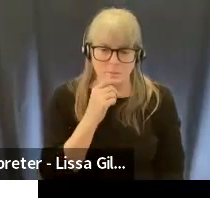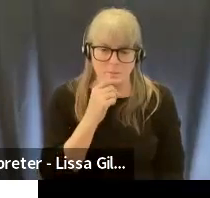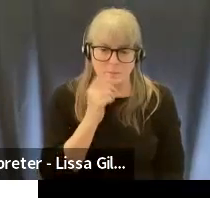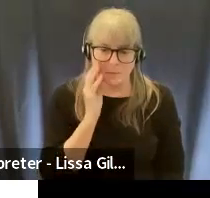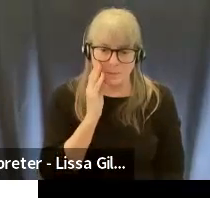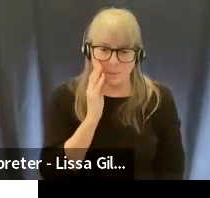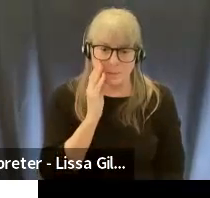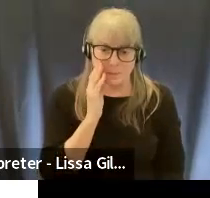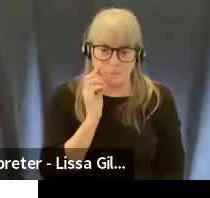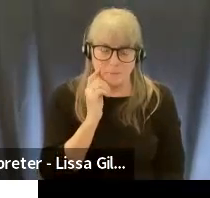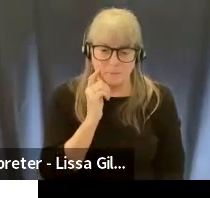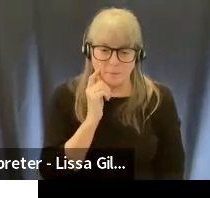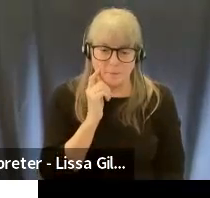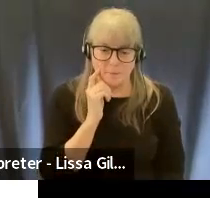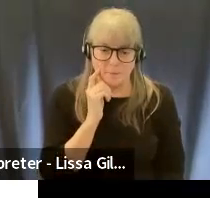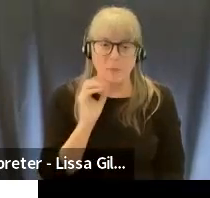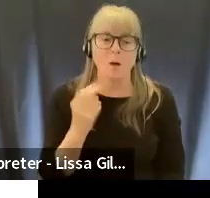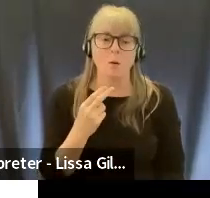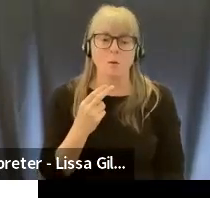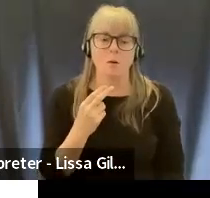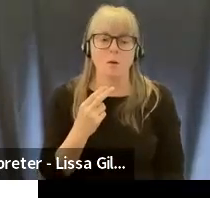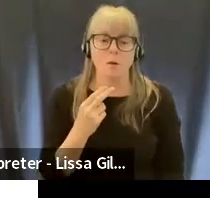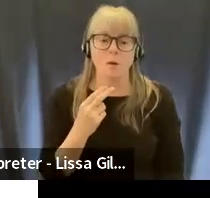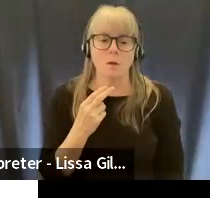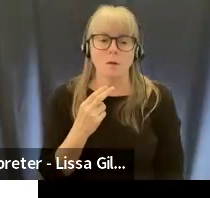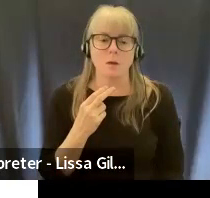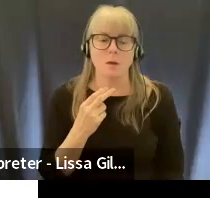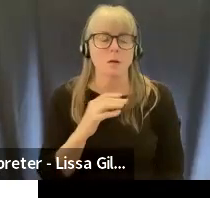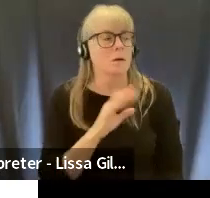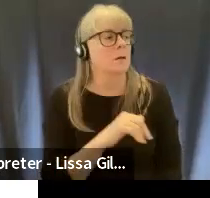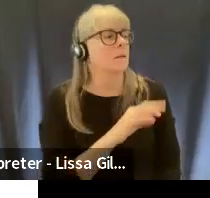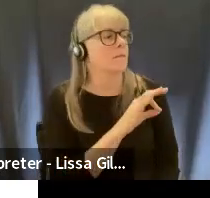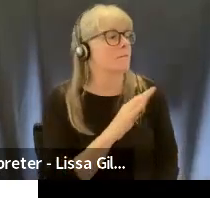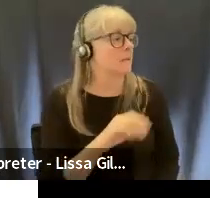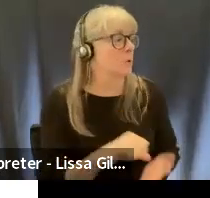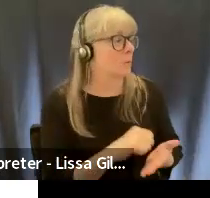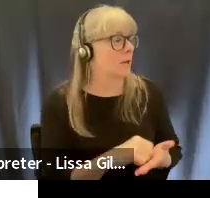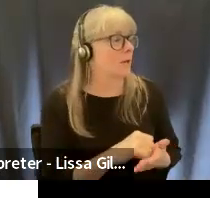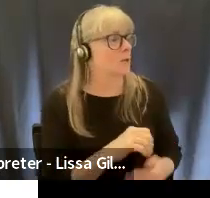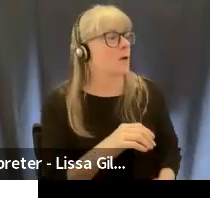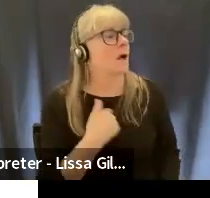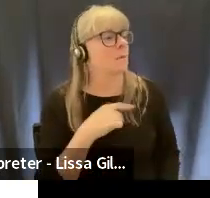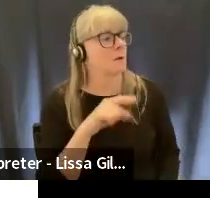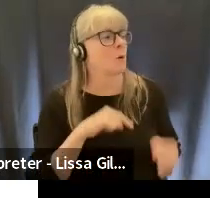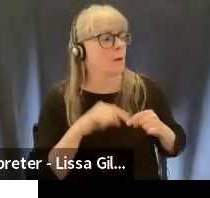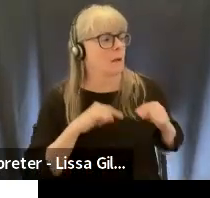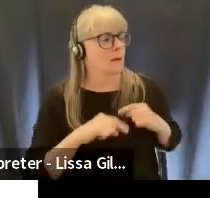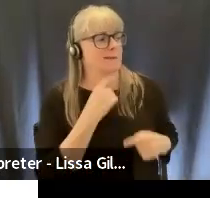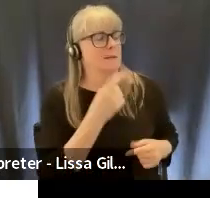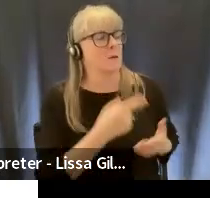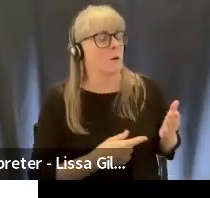What's? Oh! Okay. So on the Facebook page. Let me go back to that. I'll tell you what it is. The Facebook page is the Louisiana, Ddb.